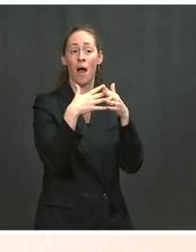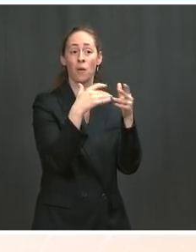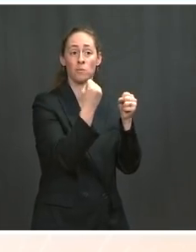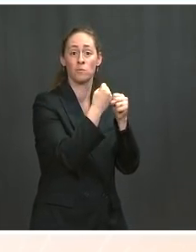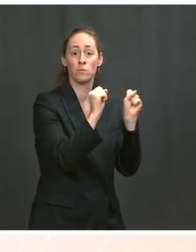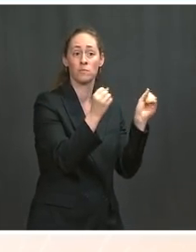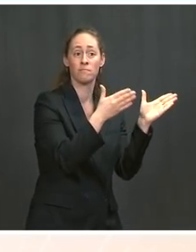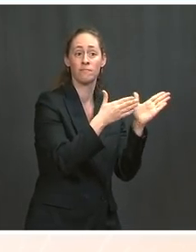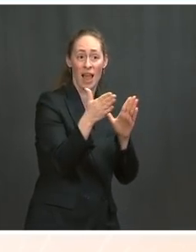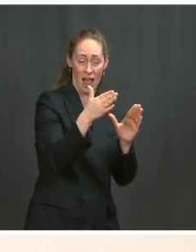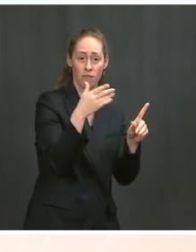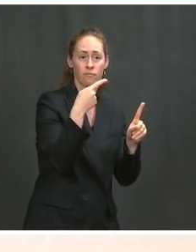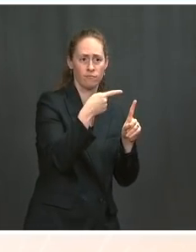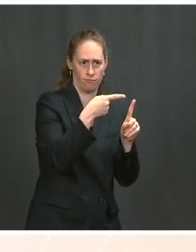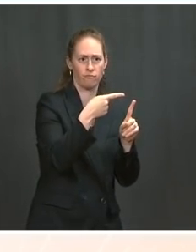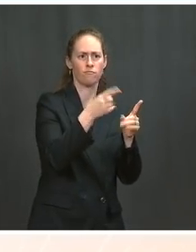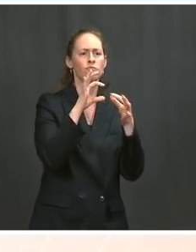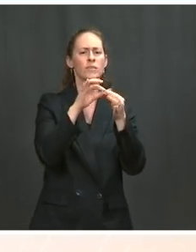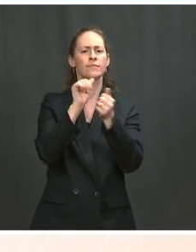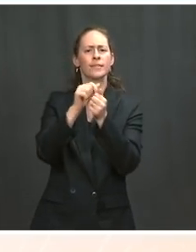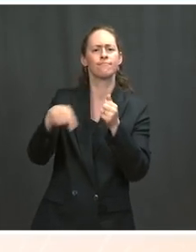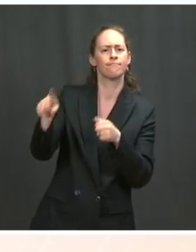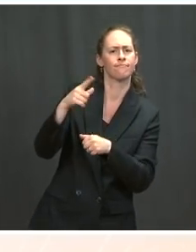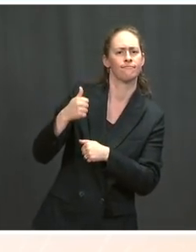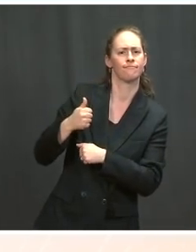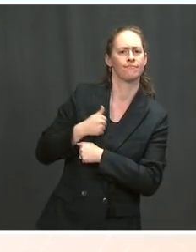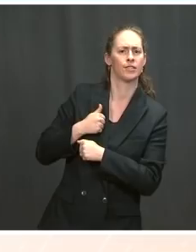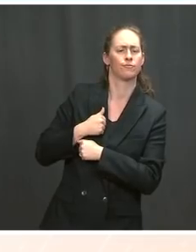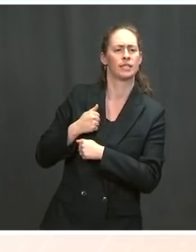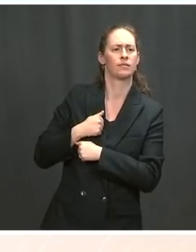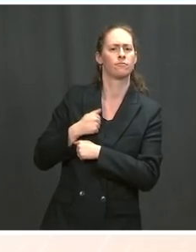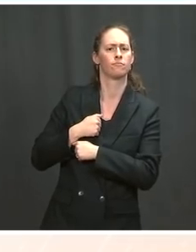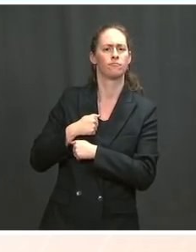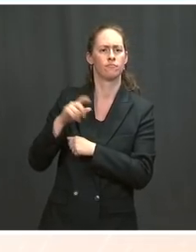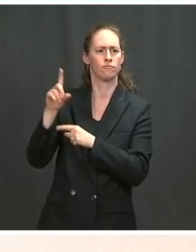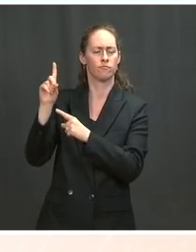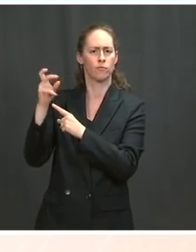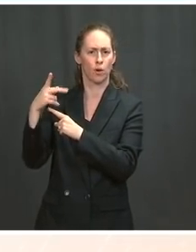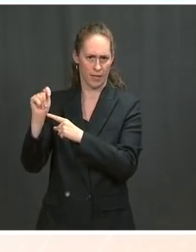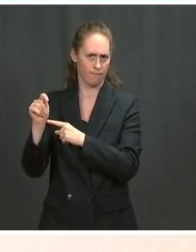Retraining Assistance Program. The American Rescue Plan will provide $386 million